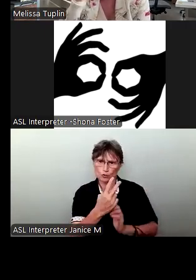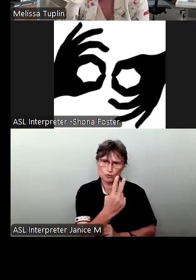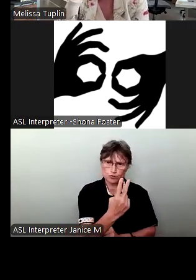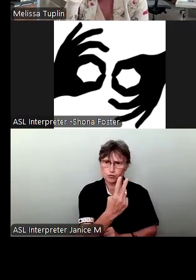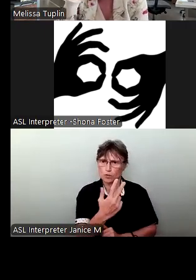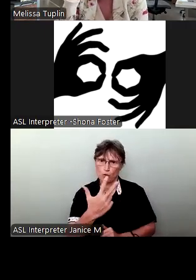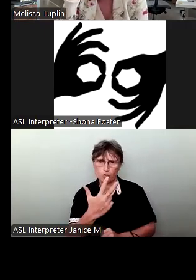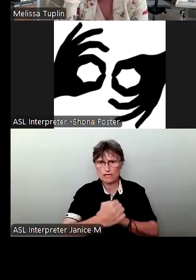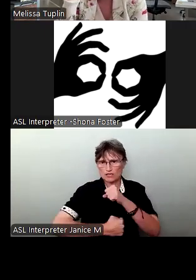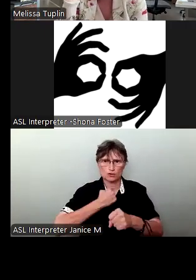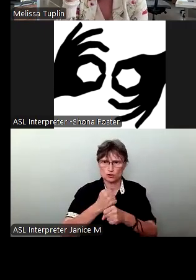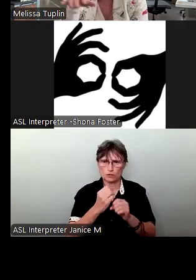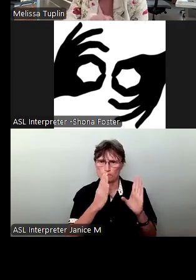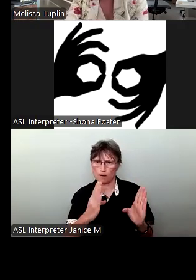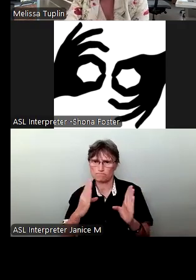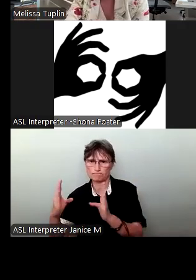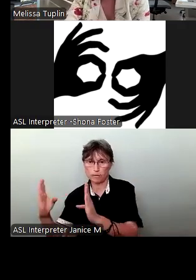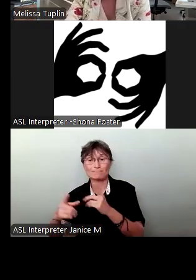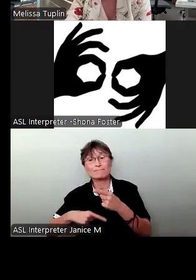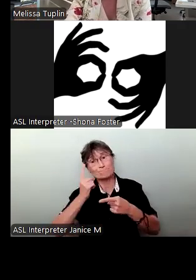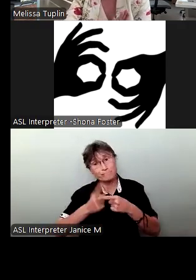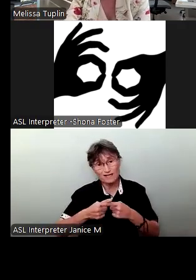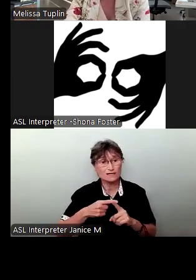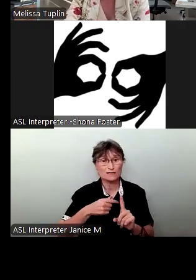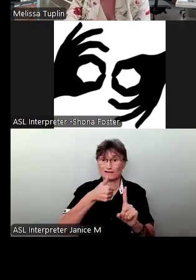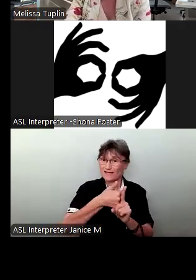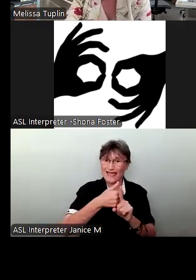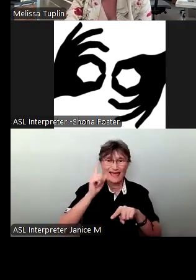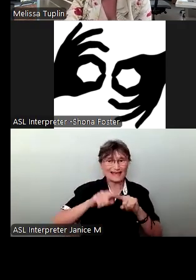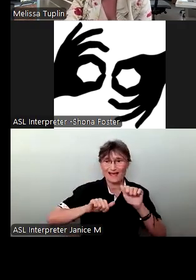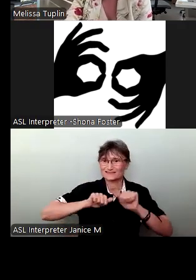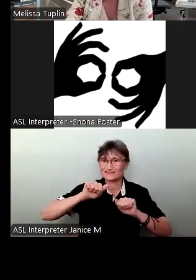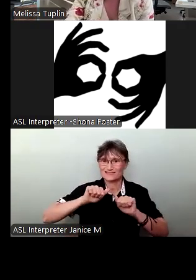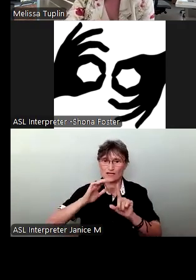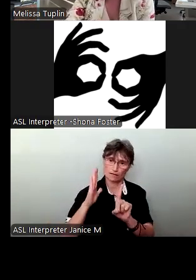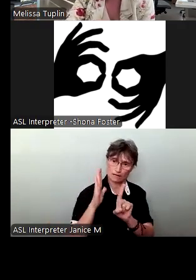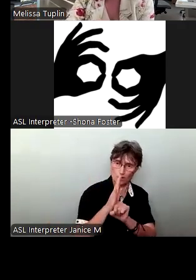and you will not assess your own organization. More information can be found in the assessor